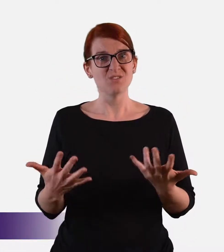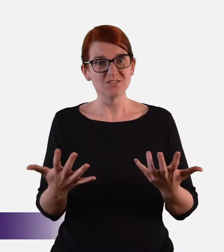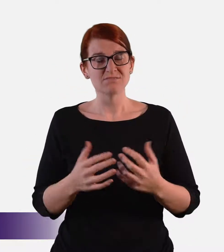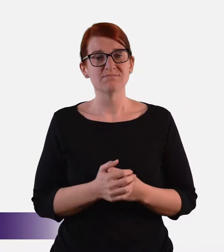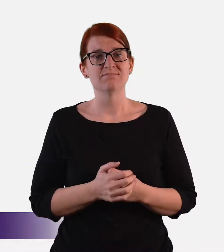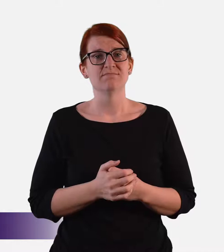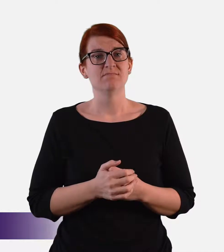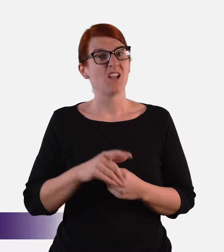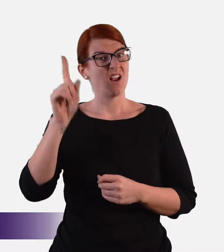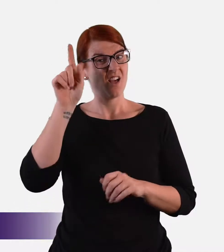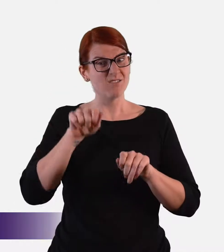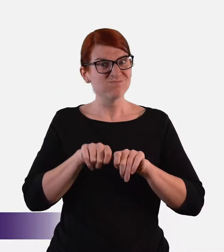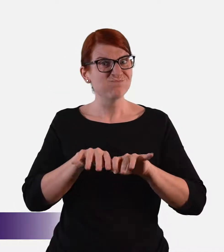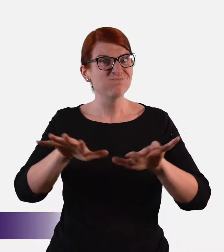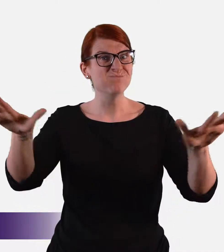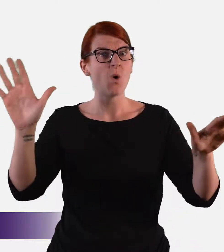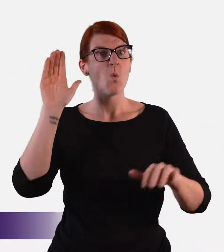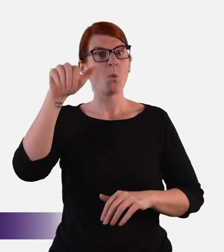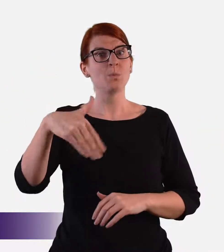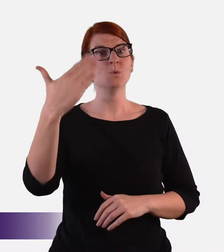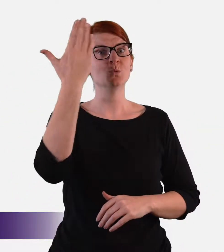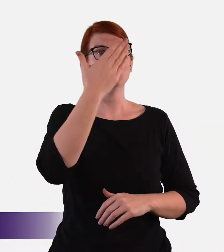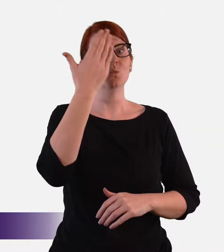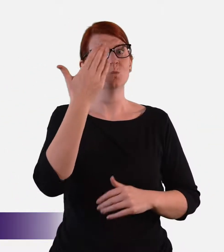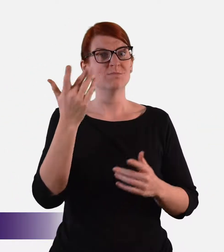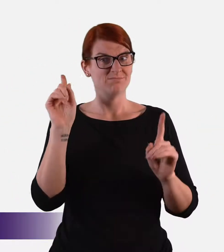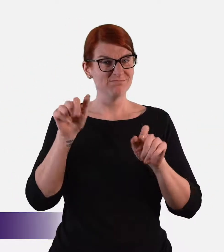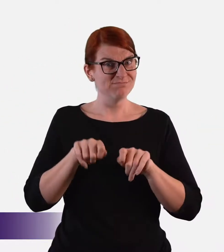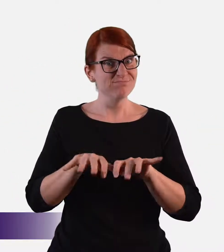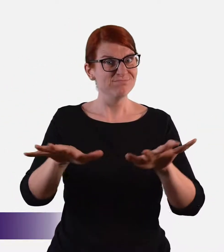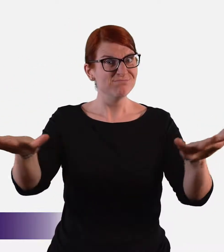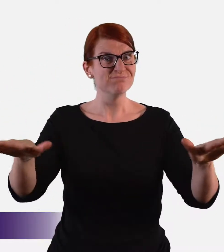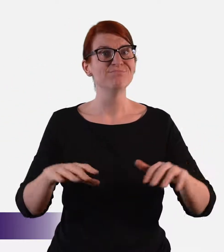or home-schooling – the rate of which is on the rise.